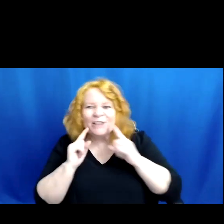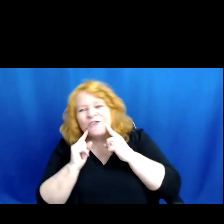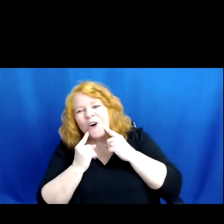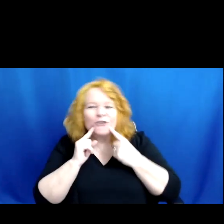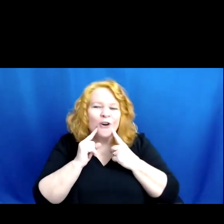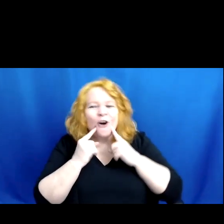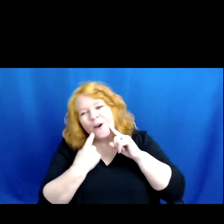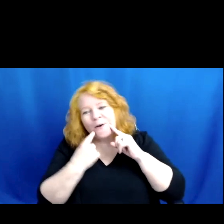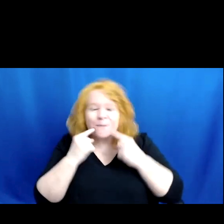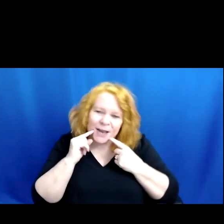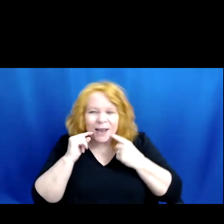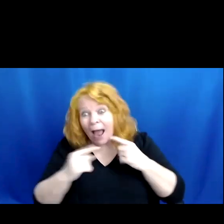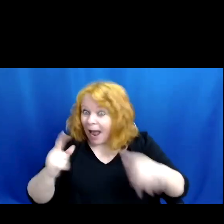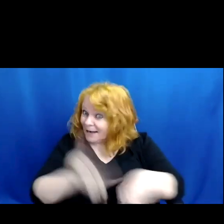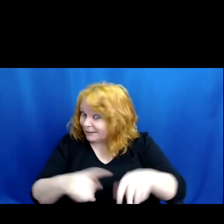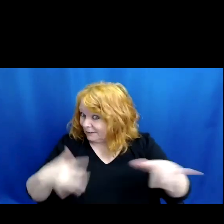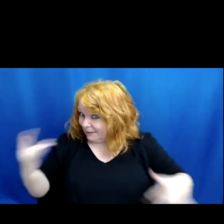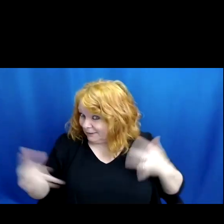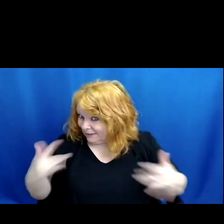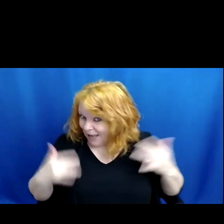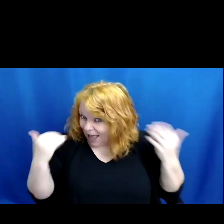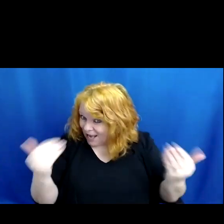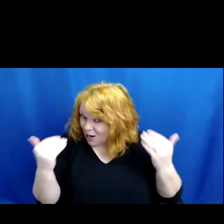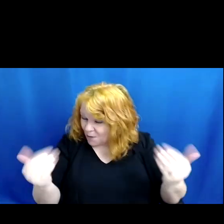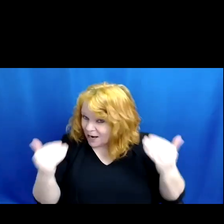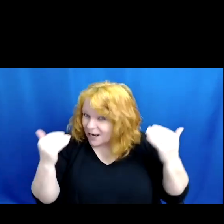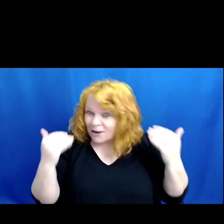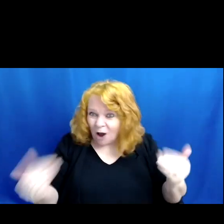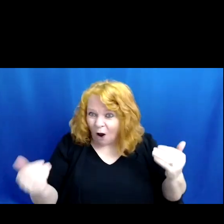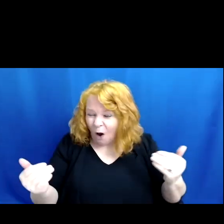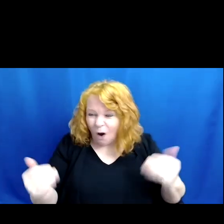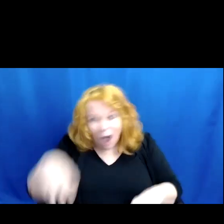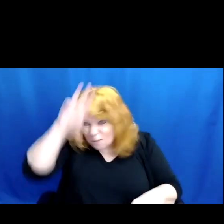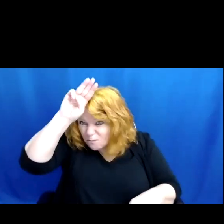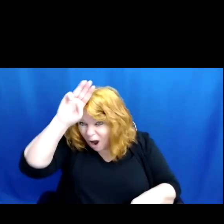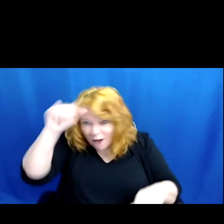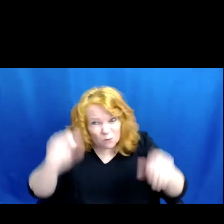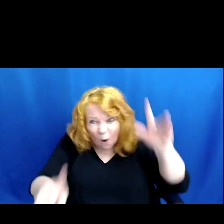Time for adventure here we go, but Marvin will not appear unless we give a cheer for our hero.